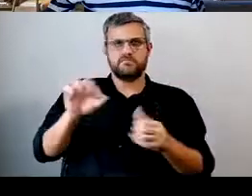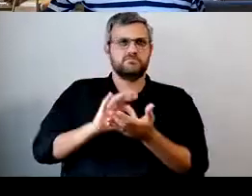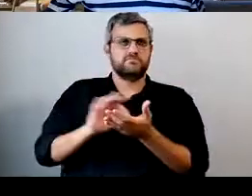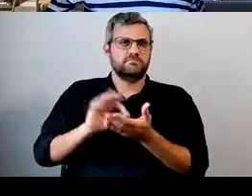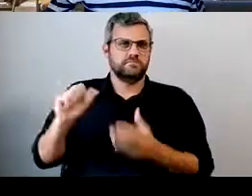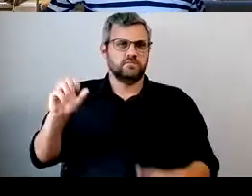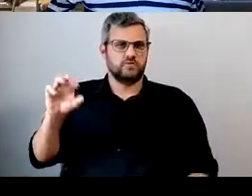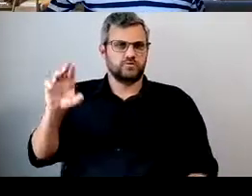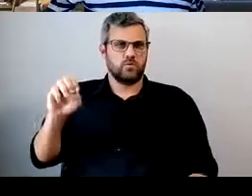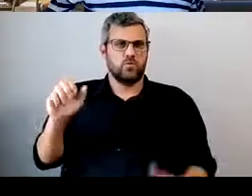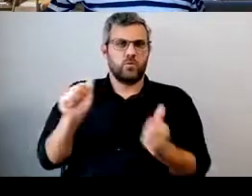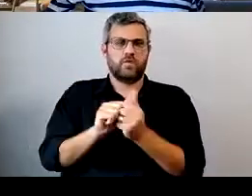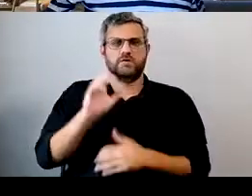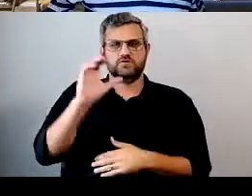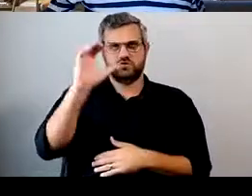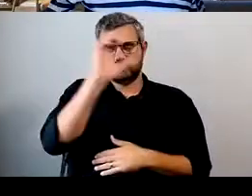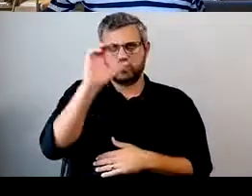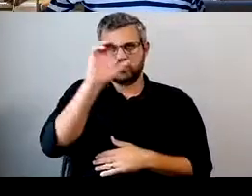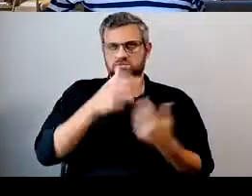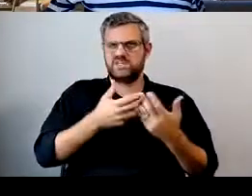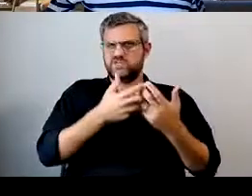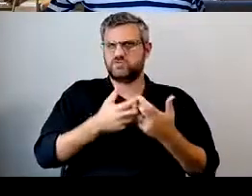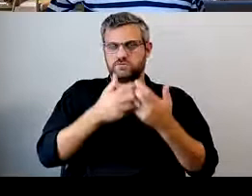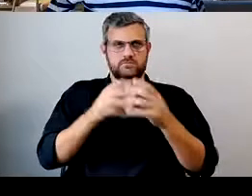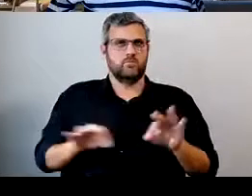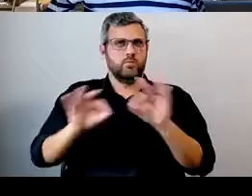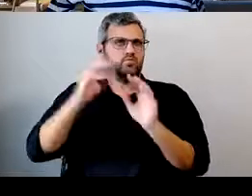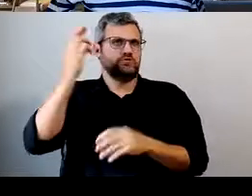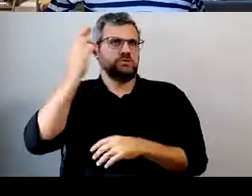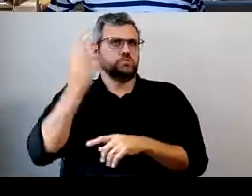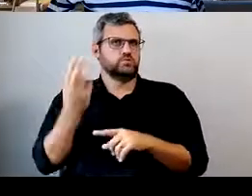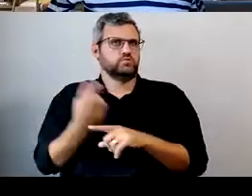And so that's another key reason why you should be using alt text.